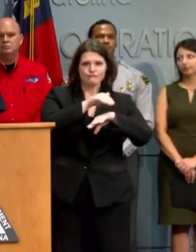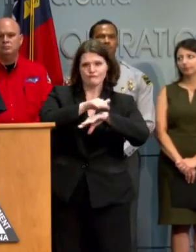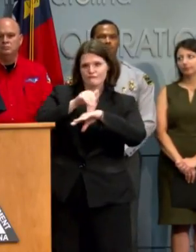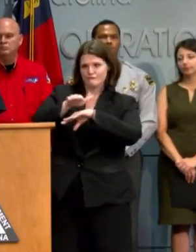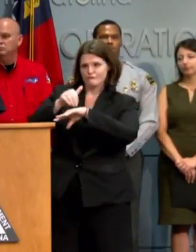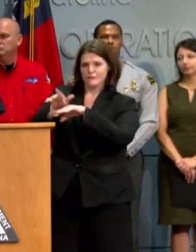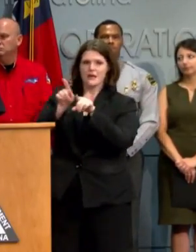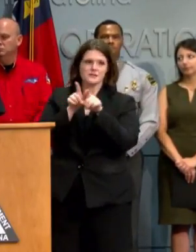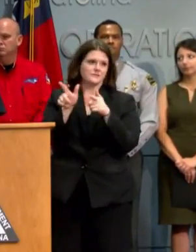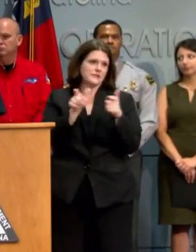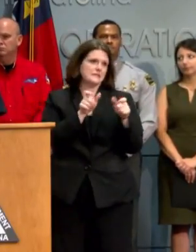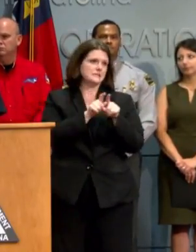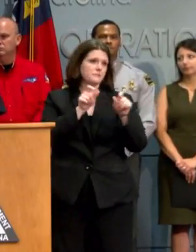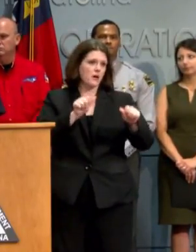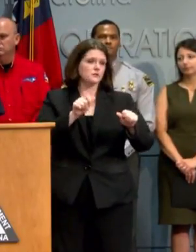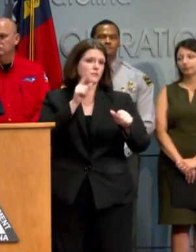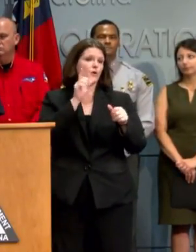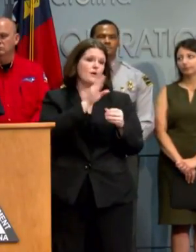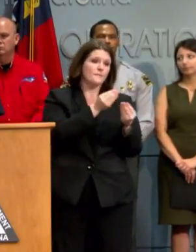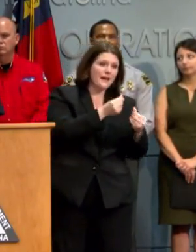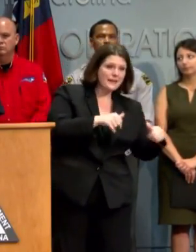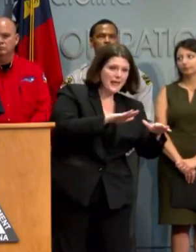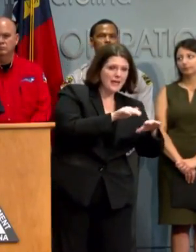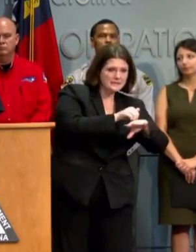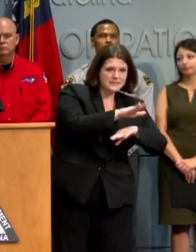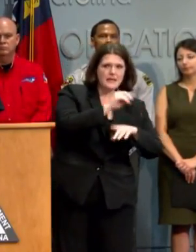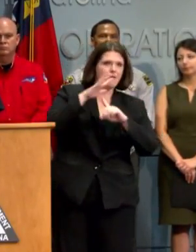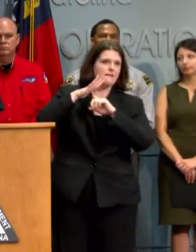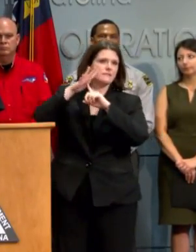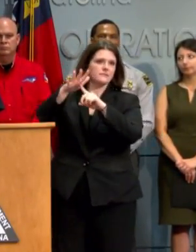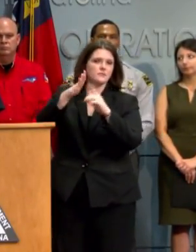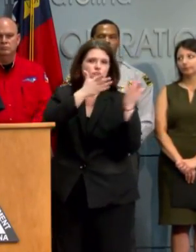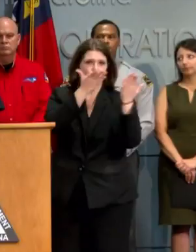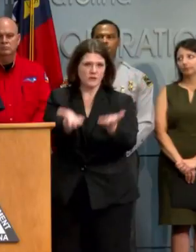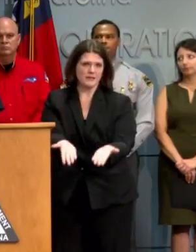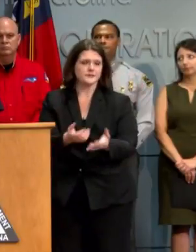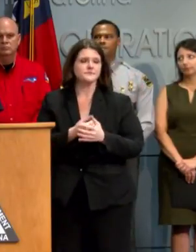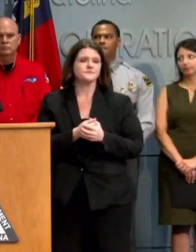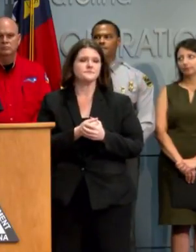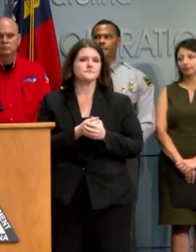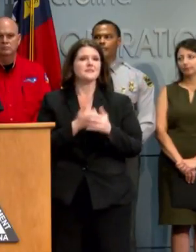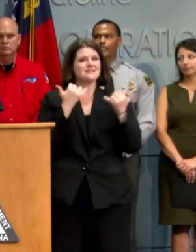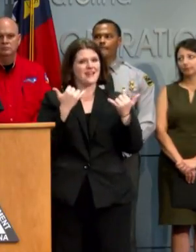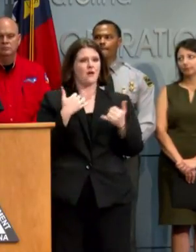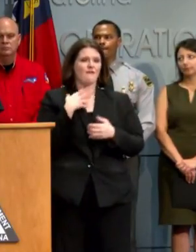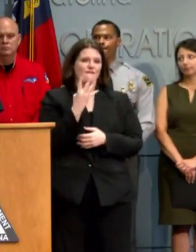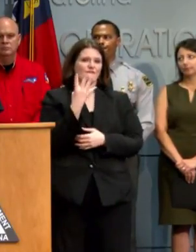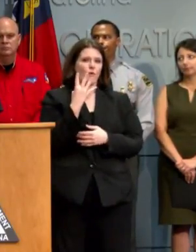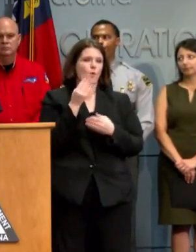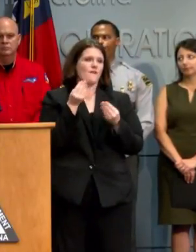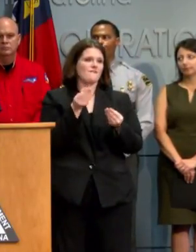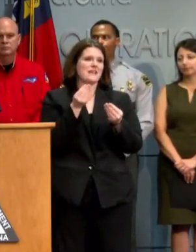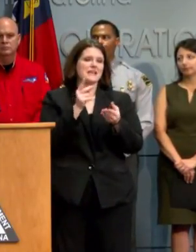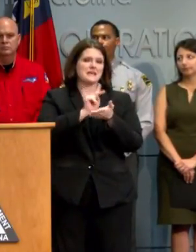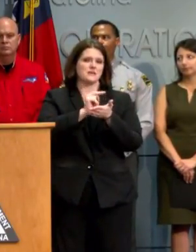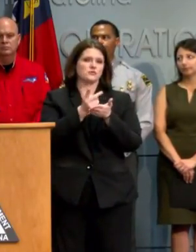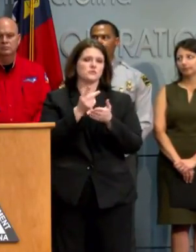REESE WE HAVE RECEIVED OVER 3000 RESOURCE REQUESTS IN THE LAST NINE DAYS AND WE CONTINUE TO PUSH OUT RESOURCES AS